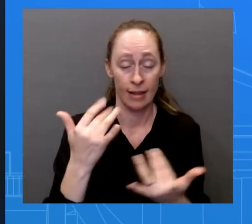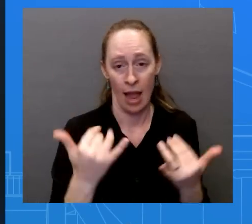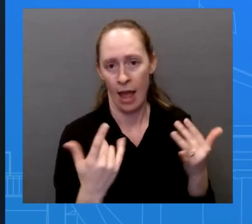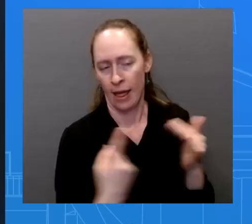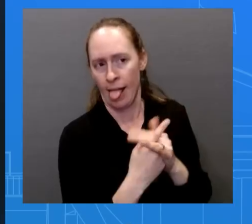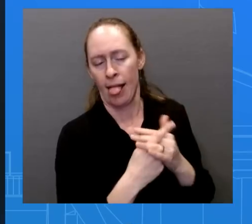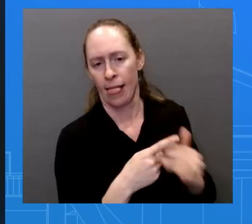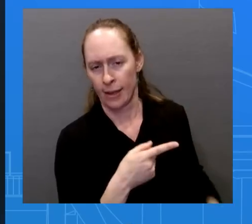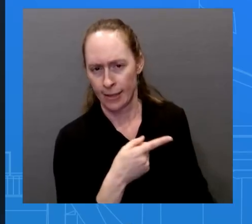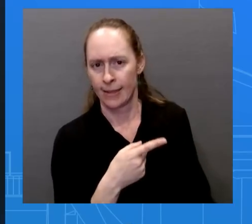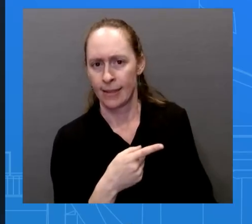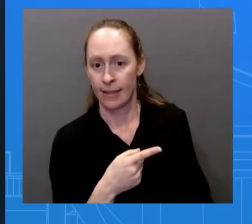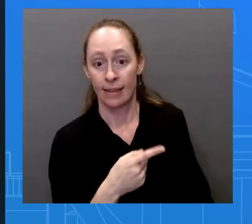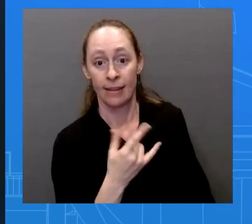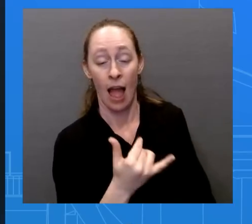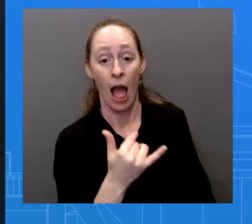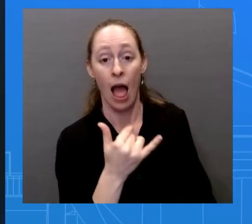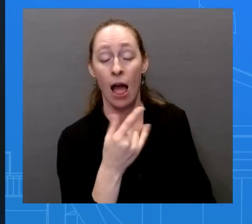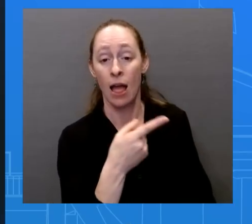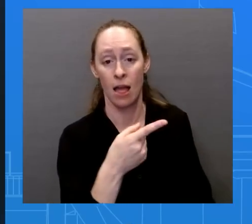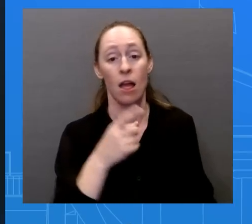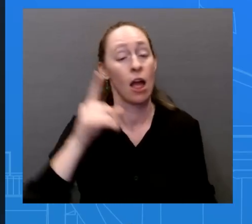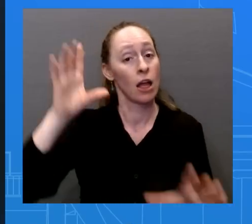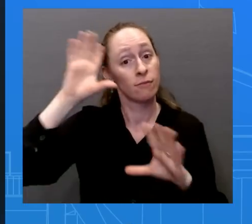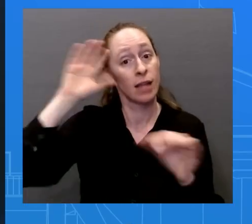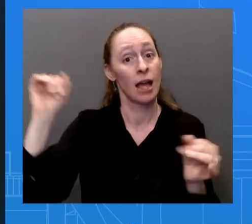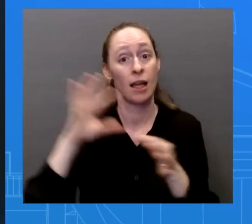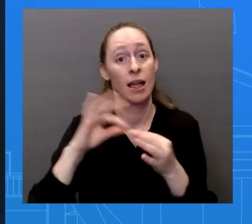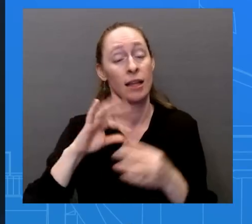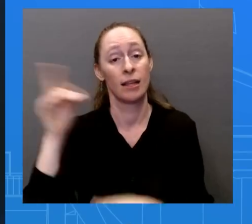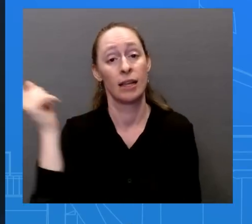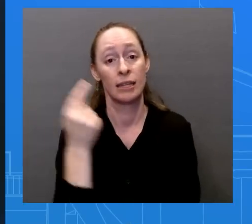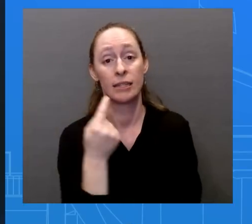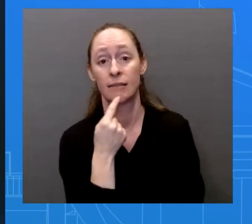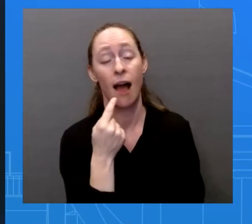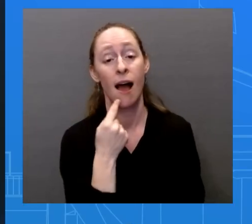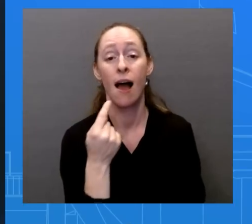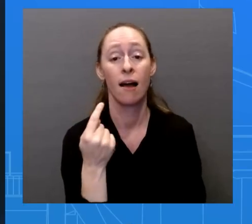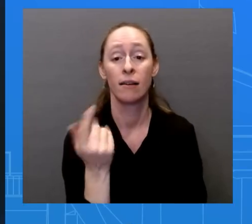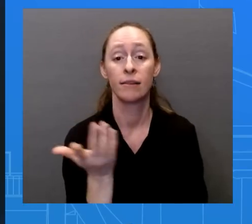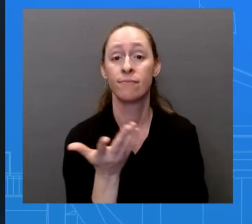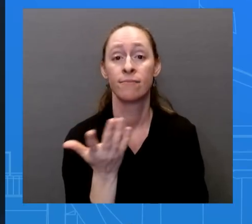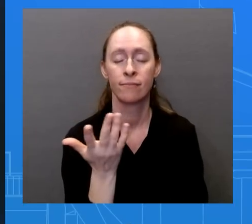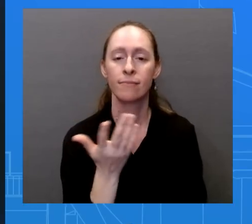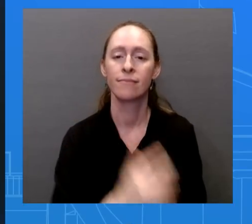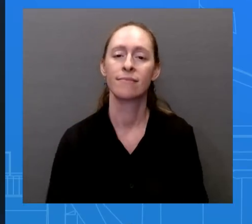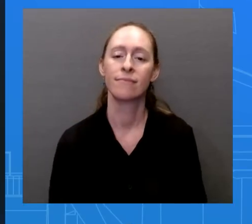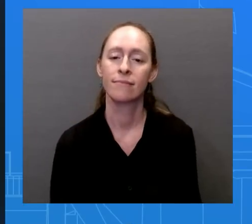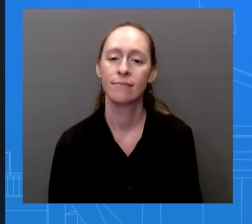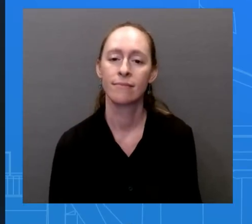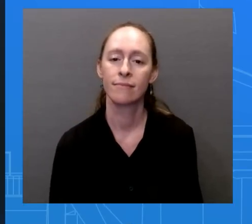from the beginning of his administration that we need to, you know, redefine this relationship that we have with Saudi Arabia.